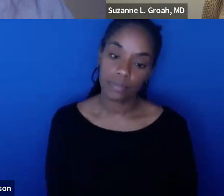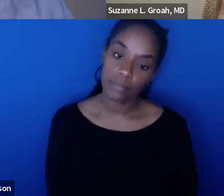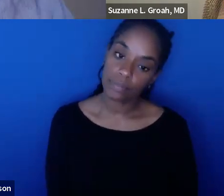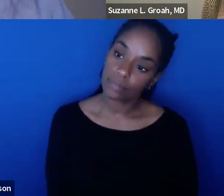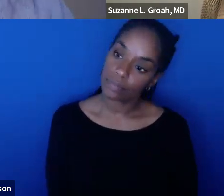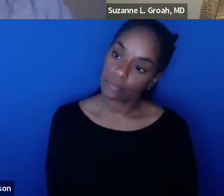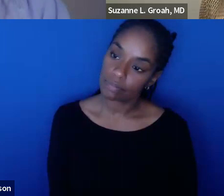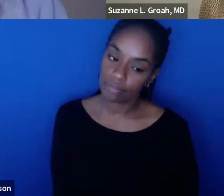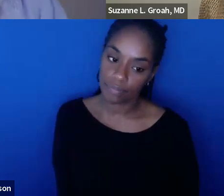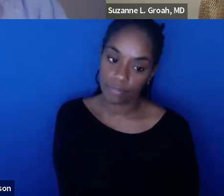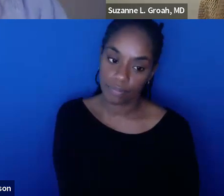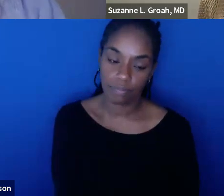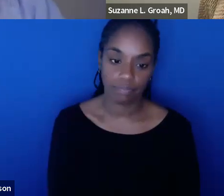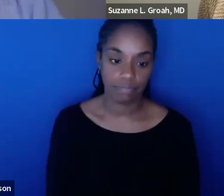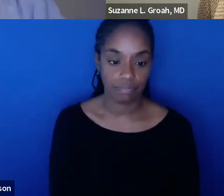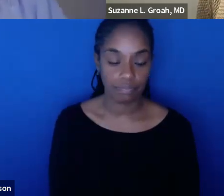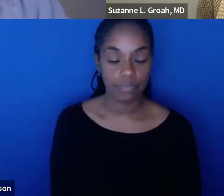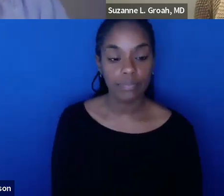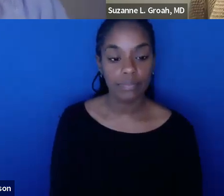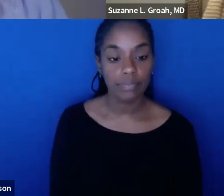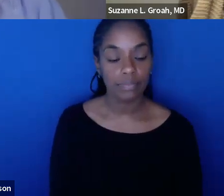then also prophylactically, twice weekly.